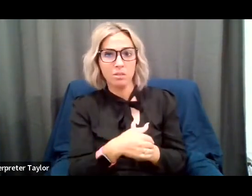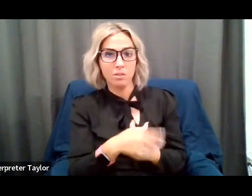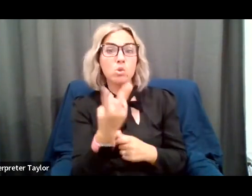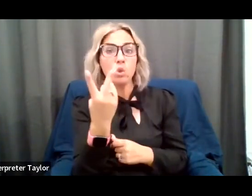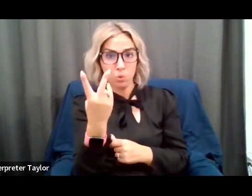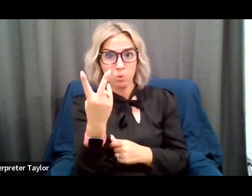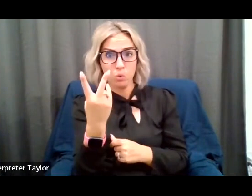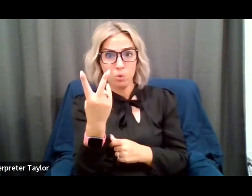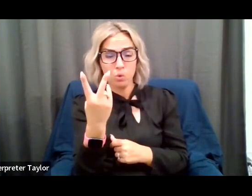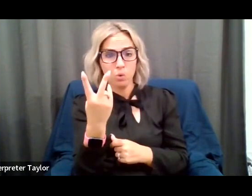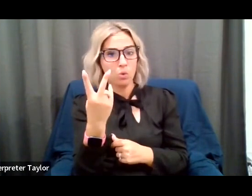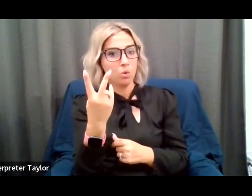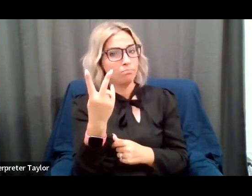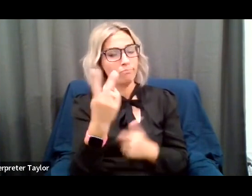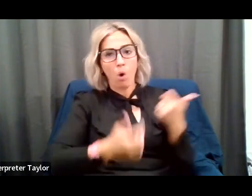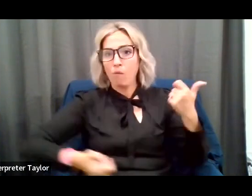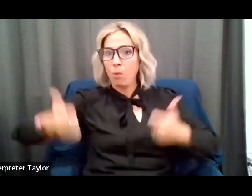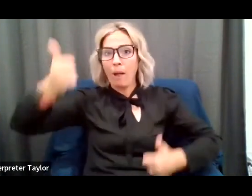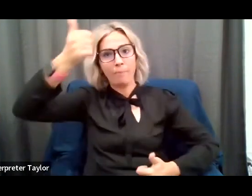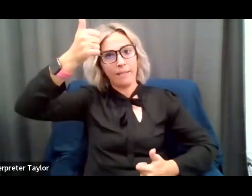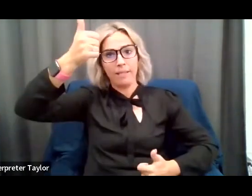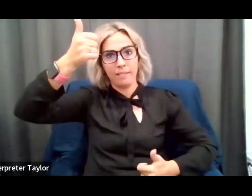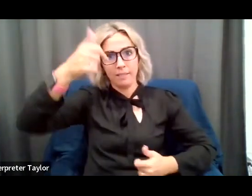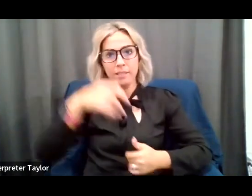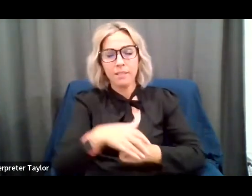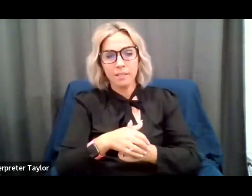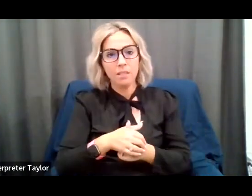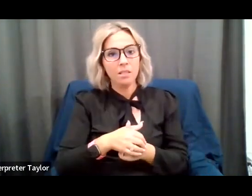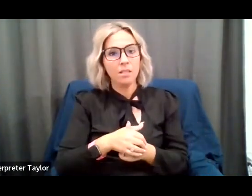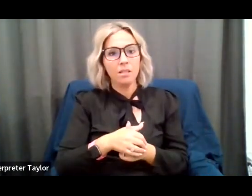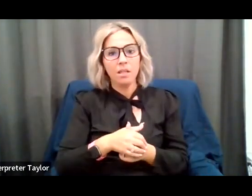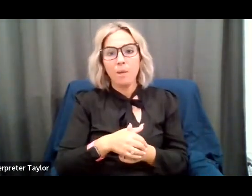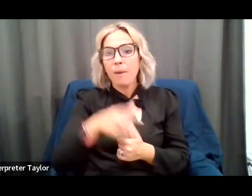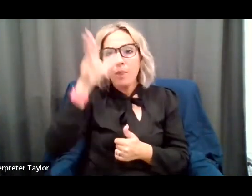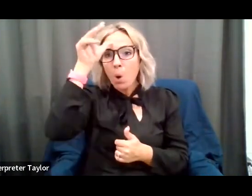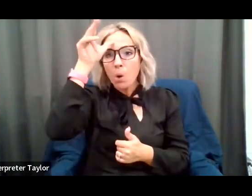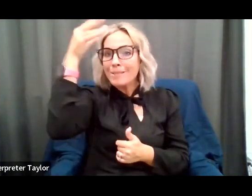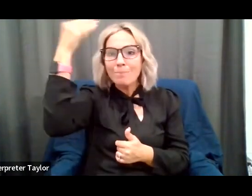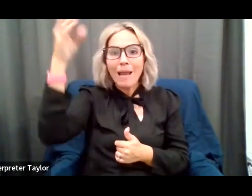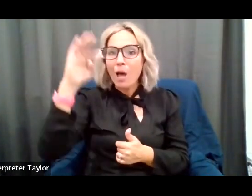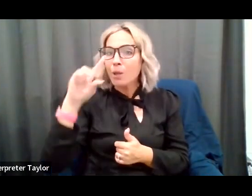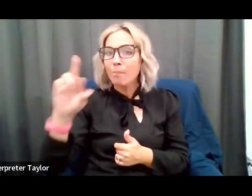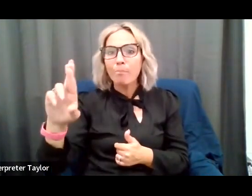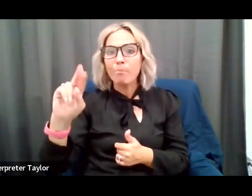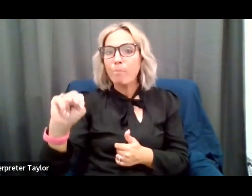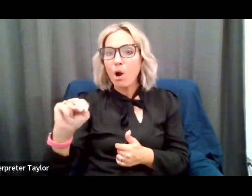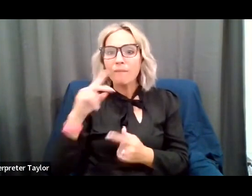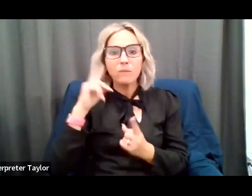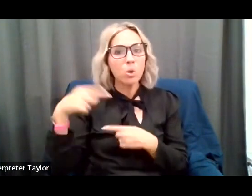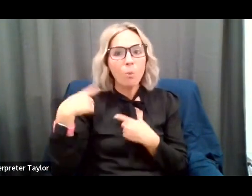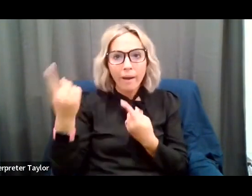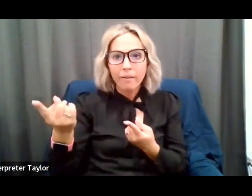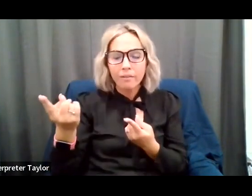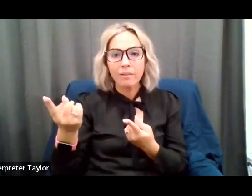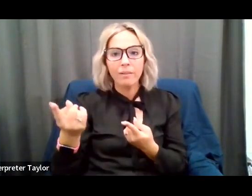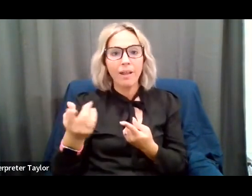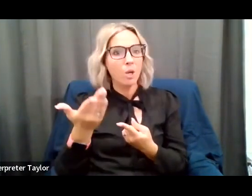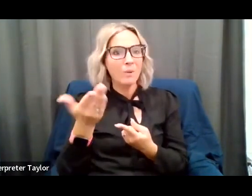Overwhelmingly. This is, the horse has been out of the barn for quite awhile. And we seem to be arguing the point of-